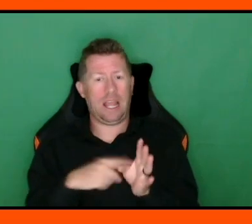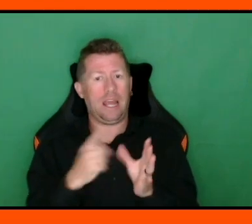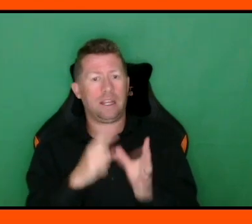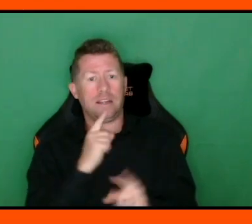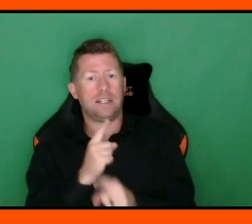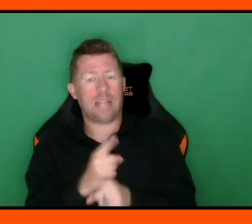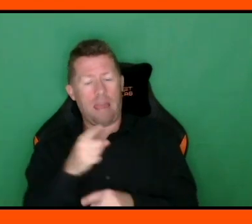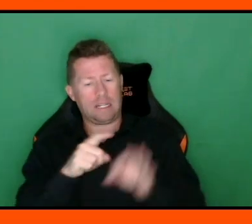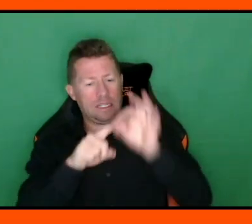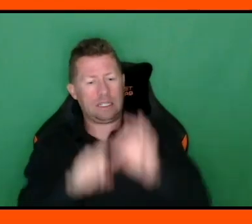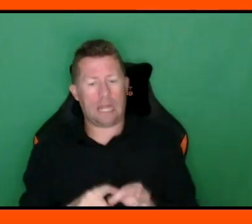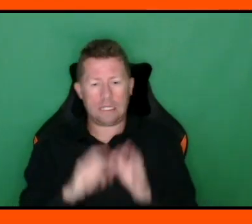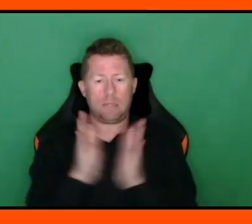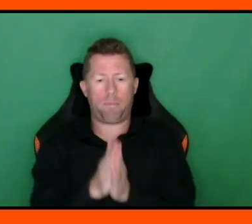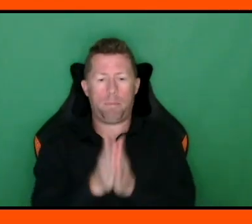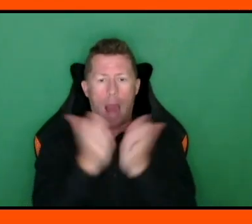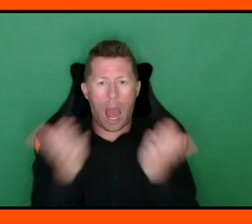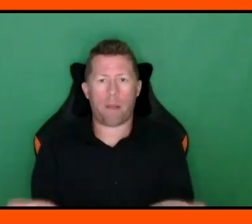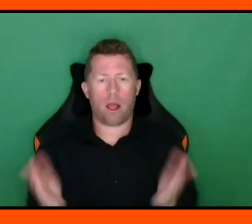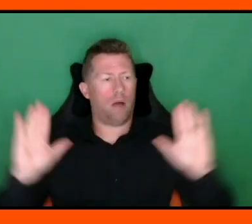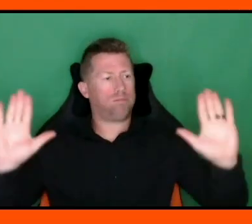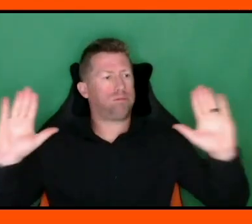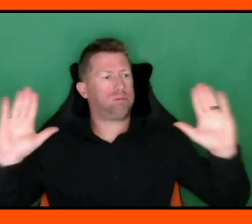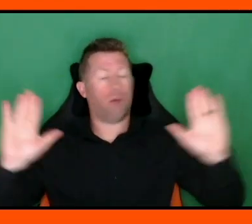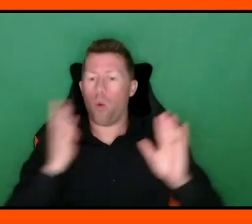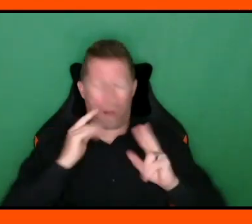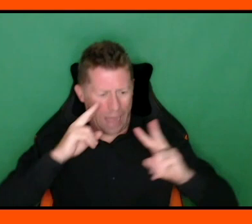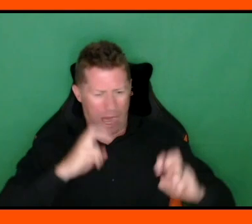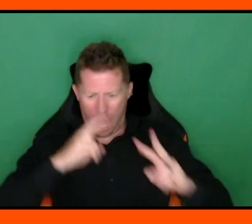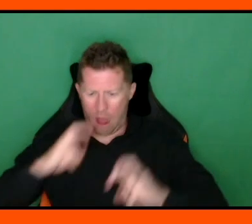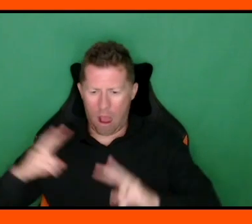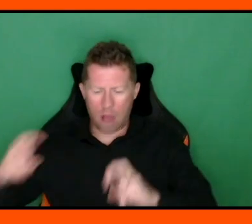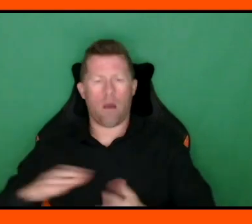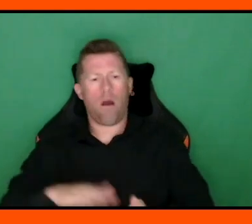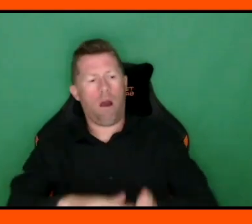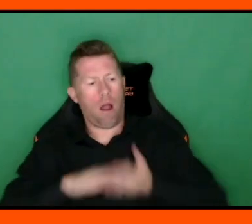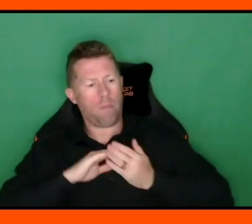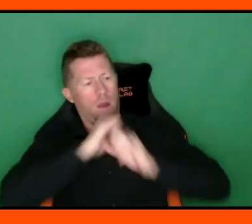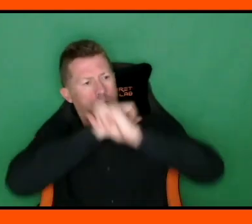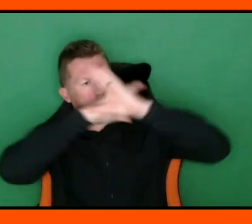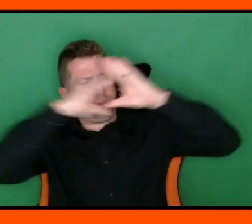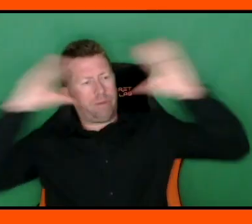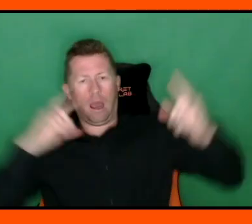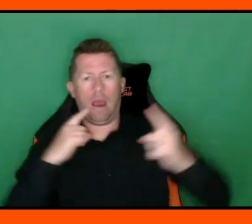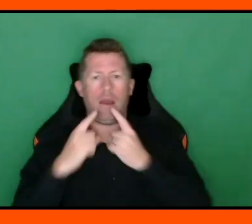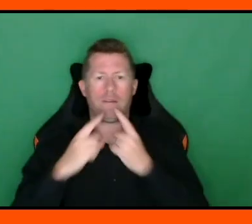and analysing Census data it really does help you find the information that you’re looking for.